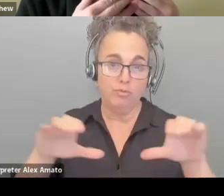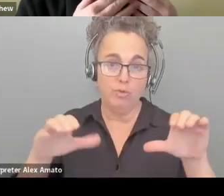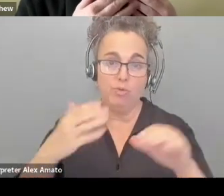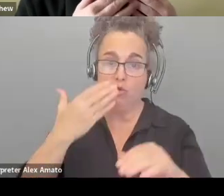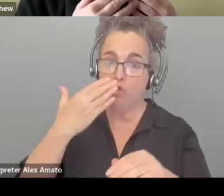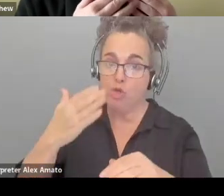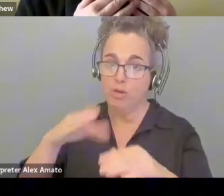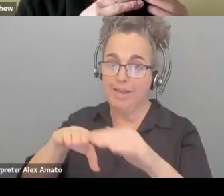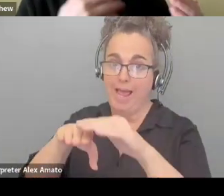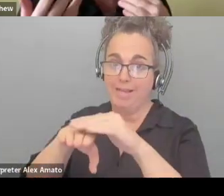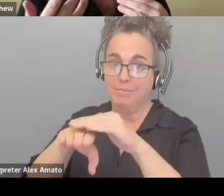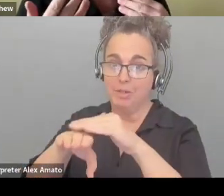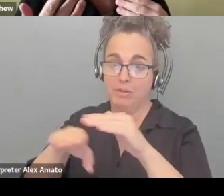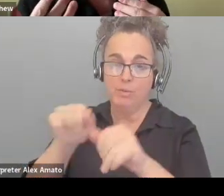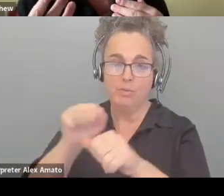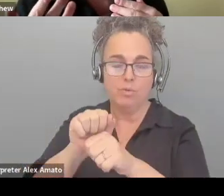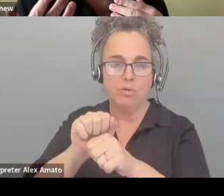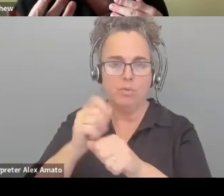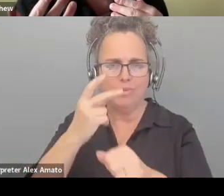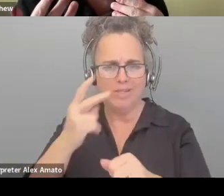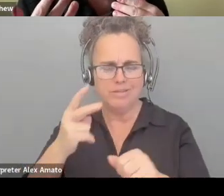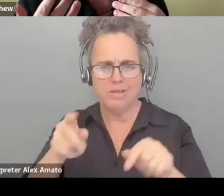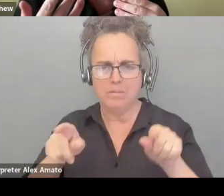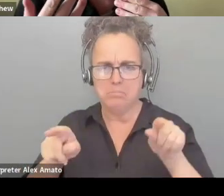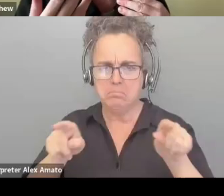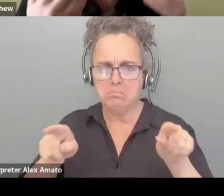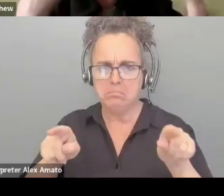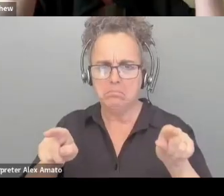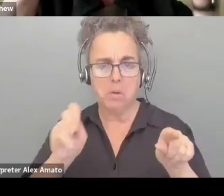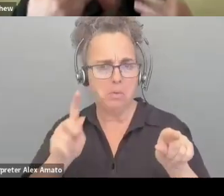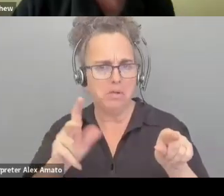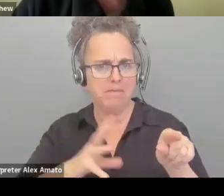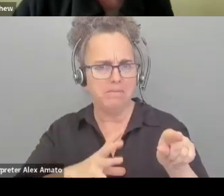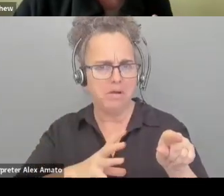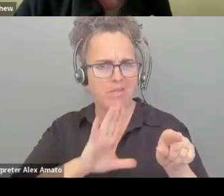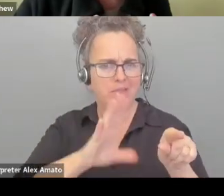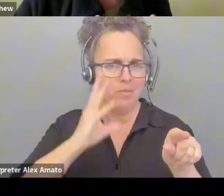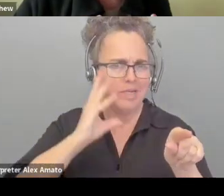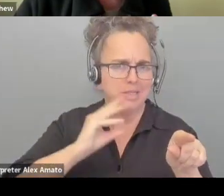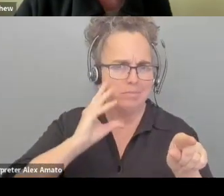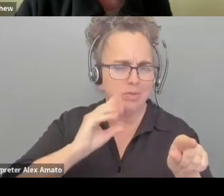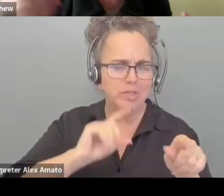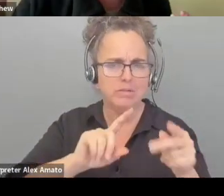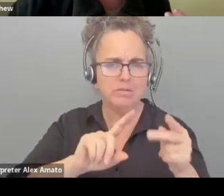sort of a mismatch between people's experiences, their embodied experiences,